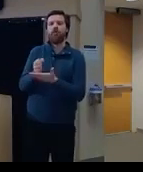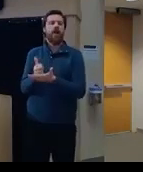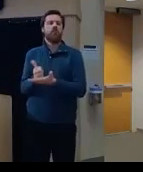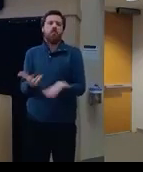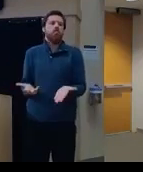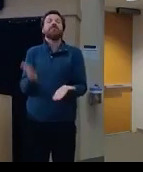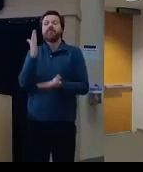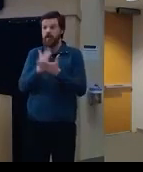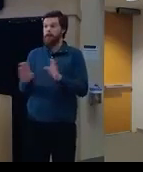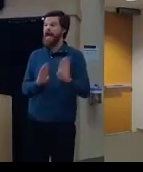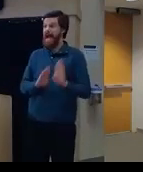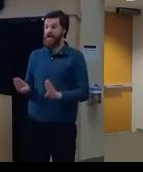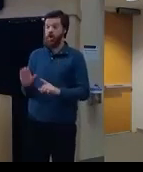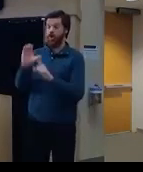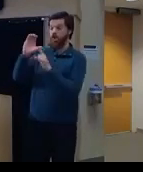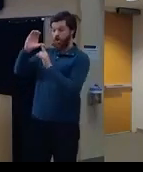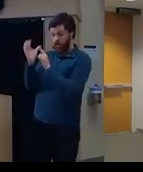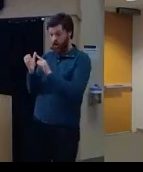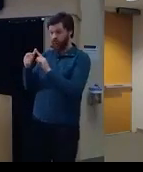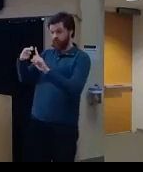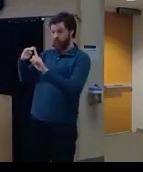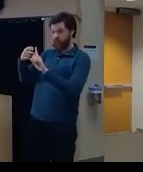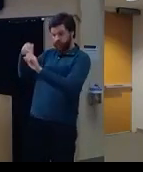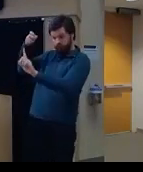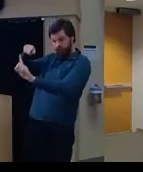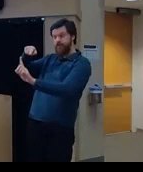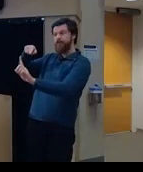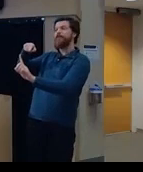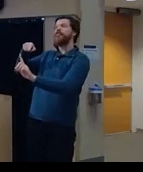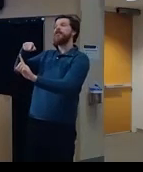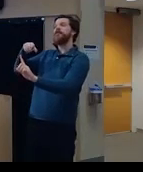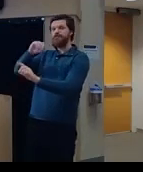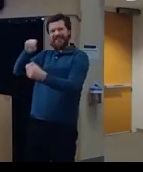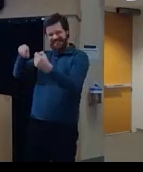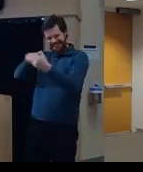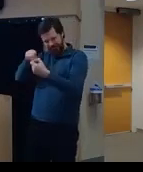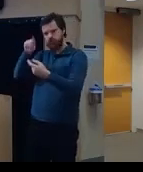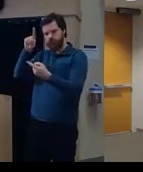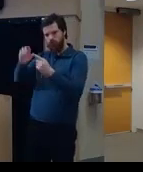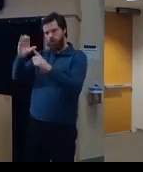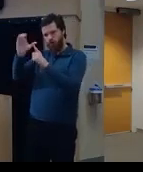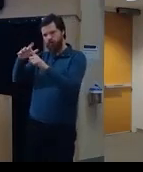some behaviors that are culturally derived and and specific to cultural context that don't find